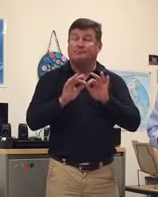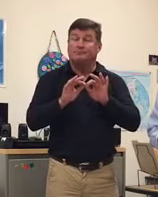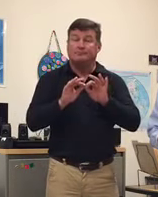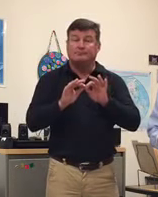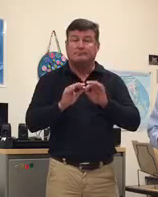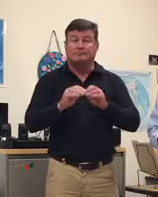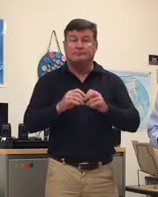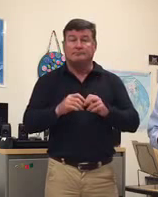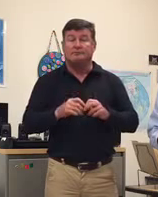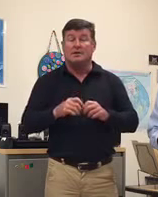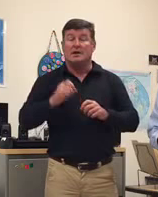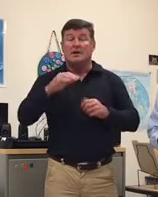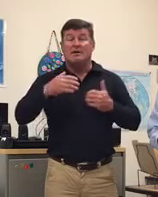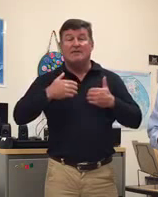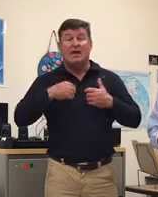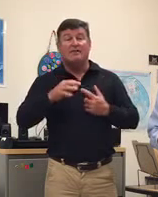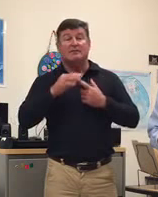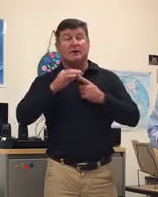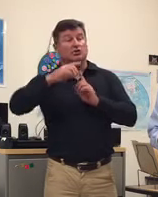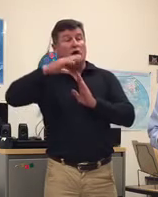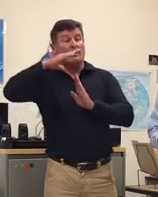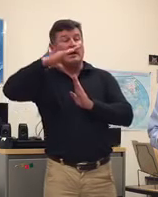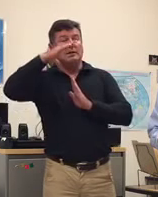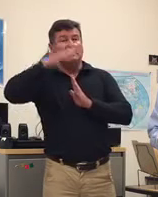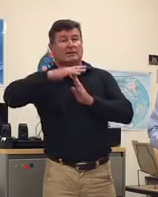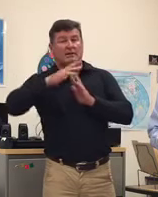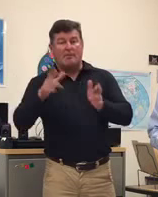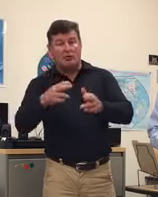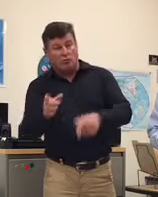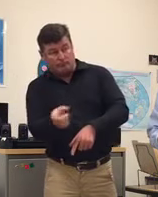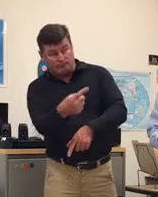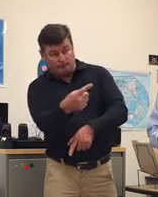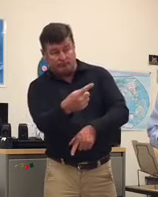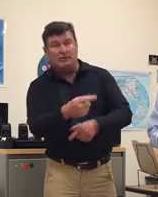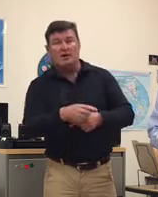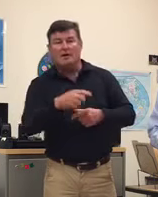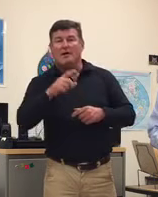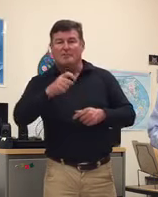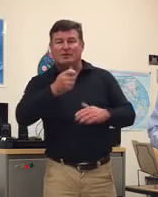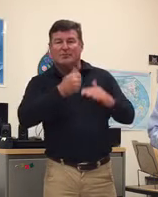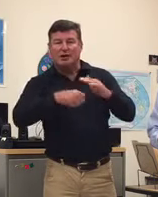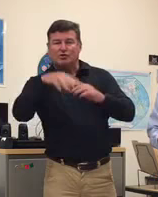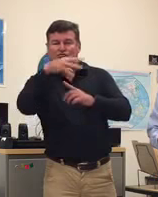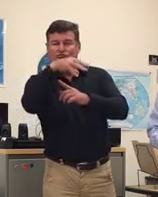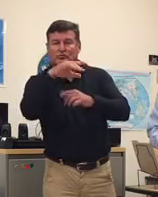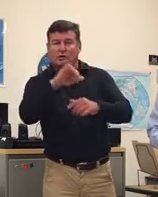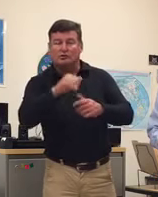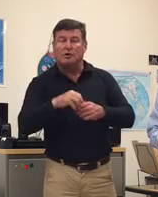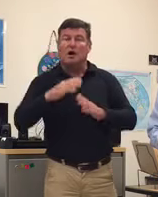Now this also includes, importantly to point out, any time out room that might be attached to that classroom.